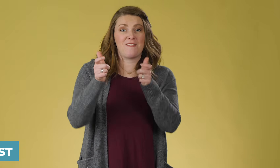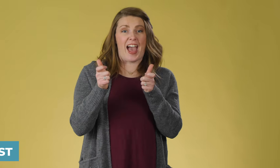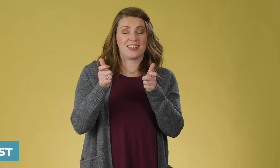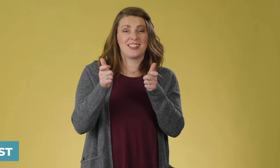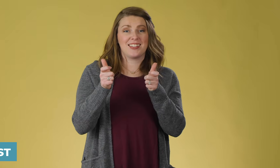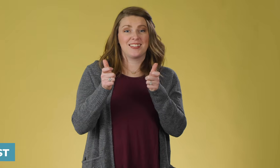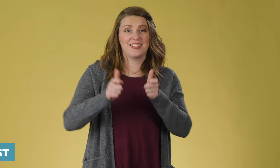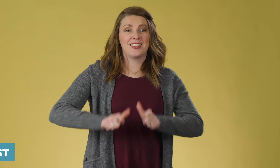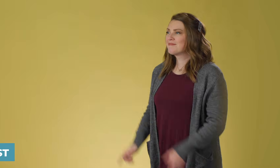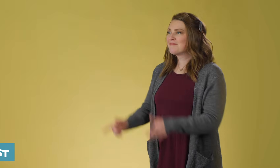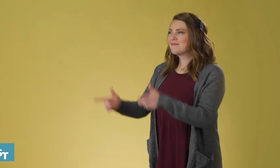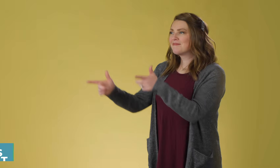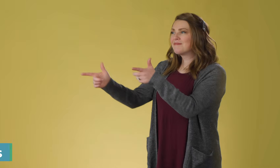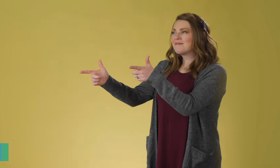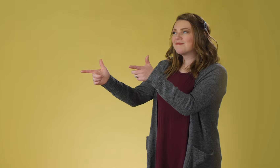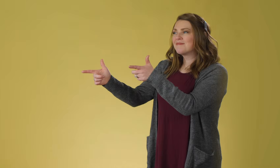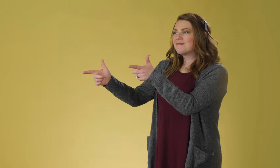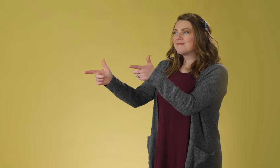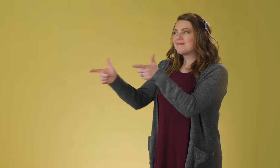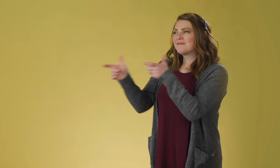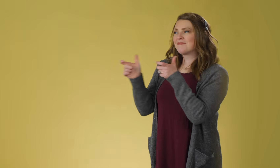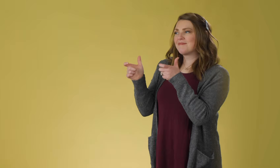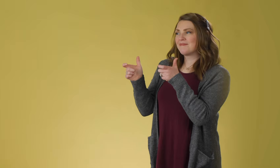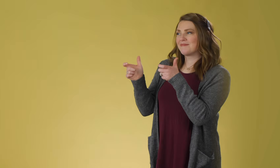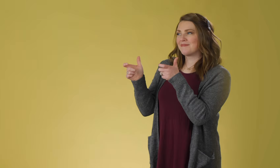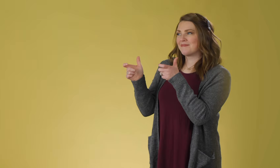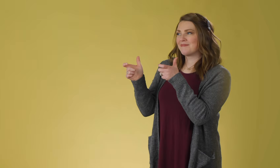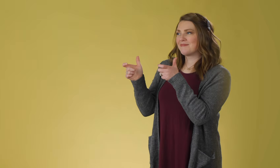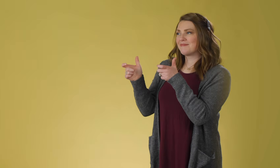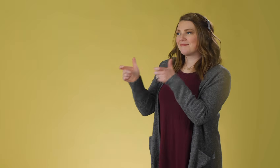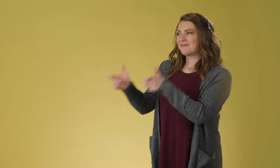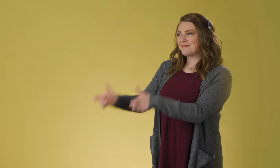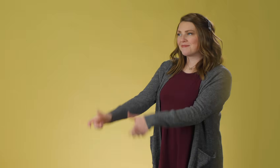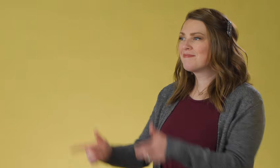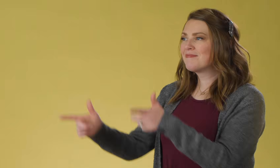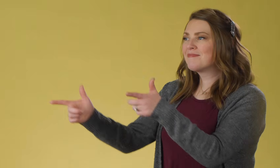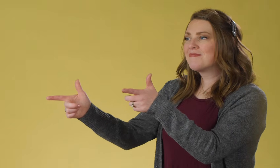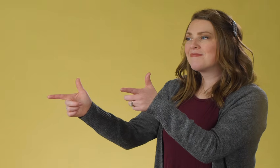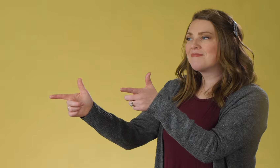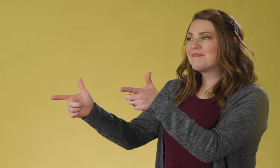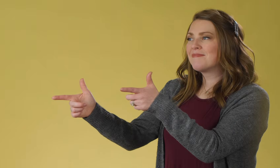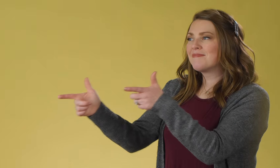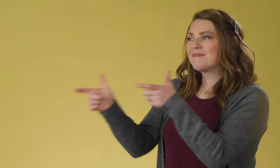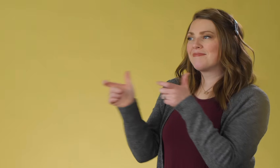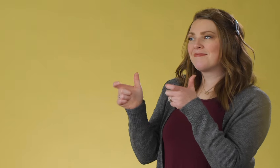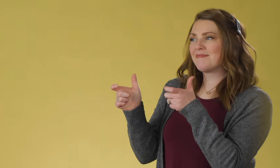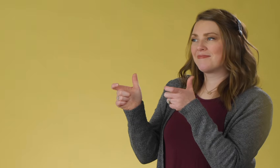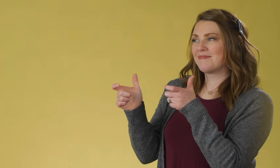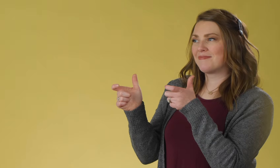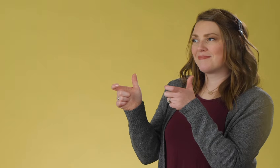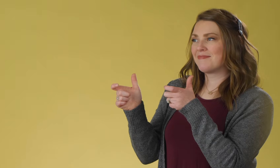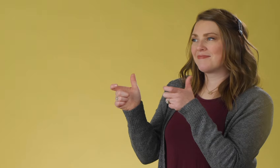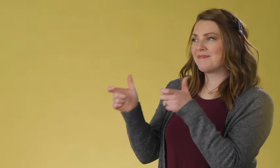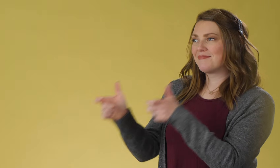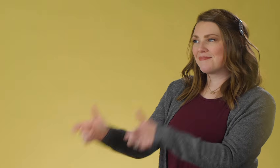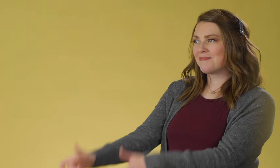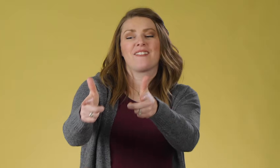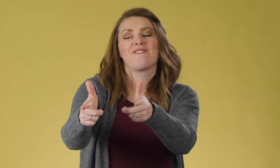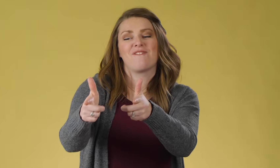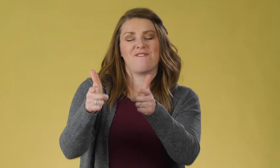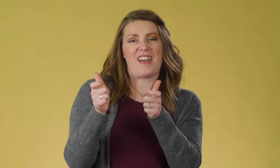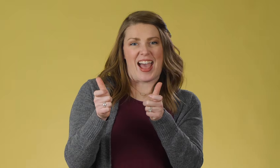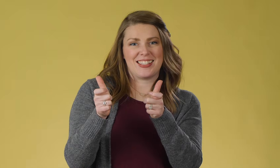fast,' you have 'L' shaped hands on the side and you pull in your index finger 'fast.'